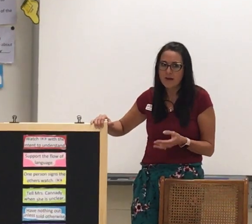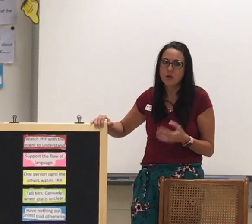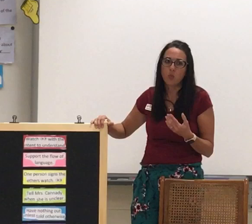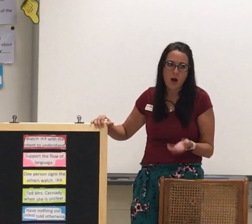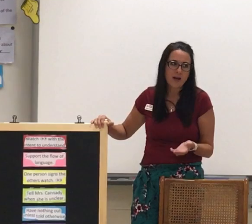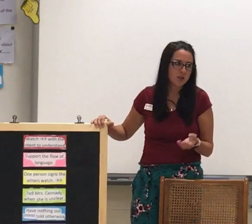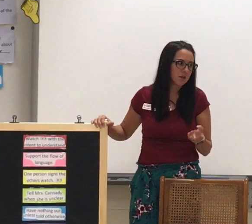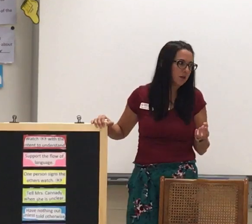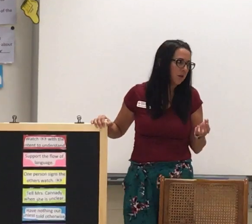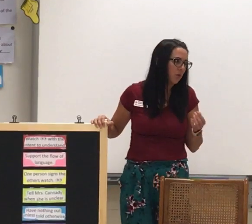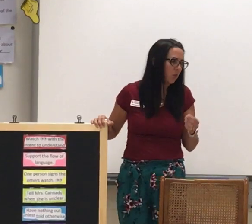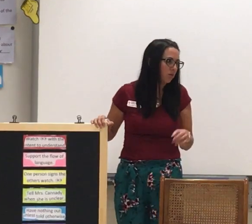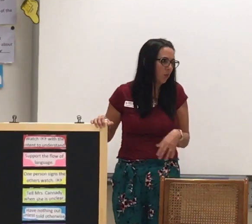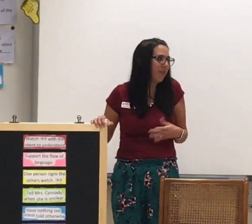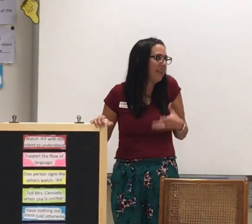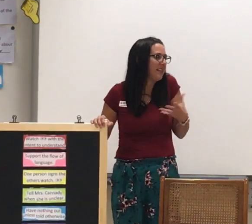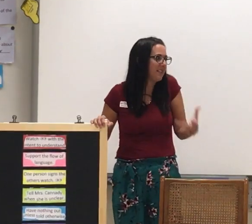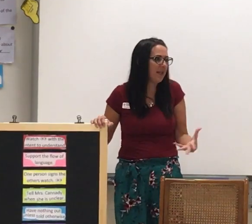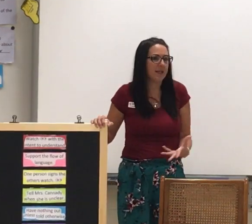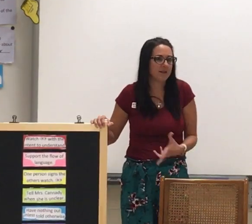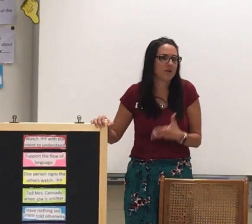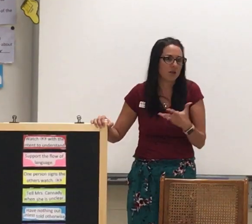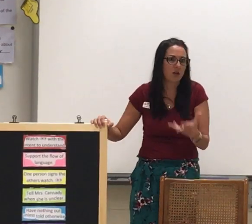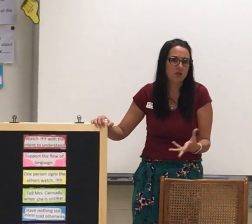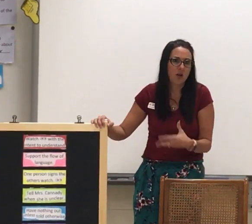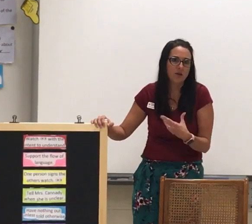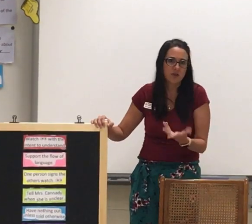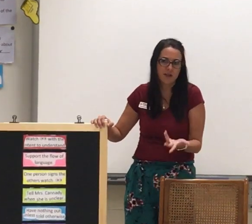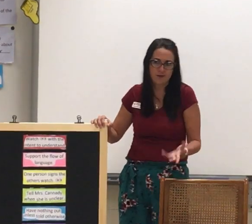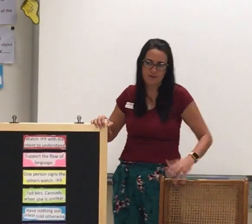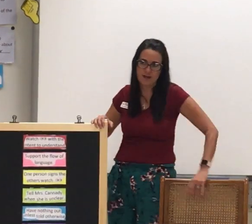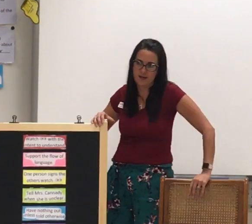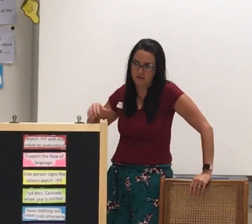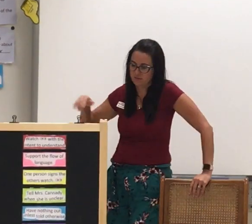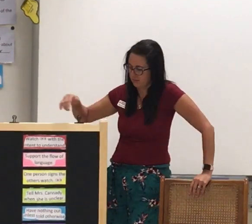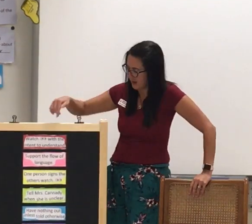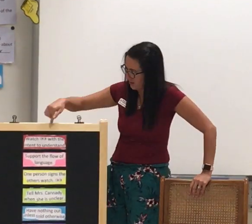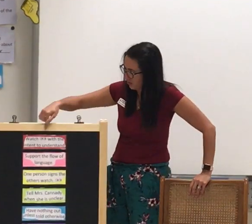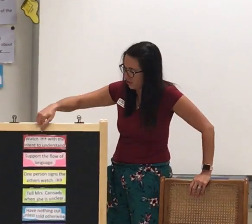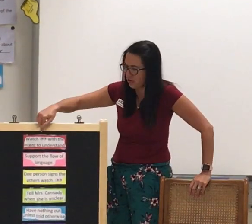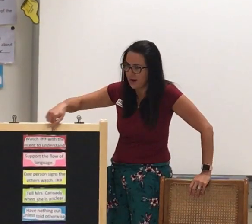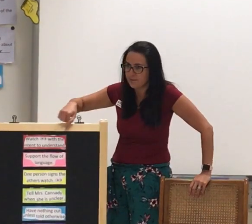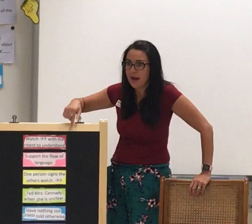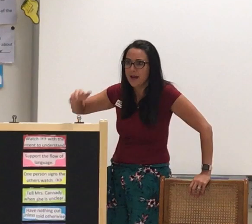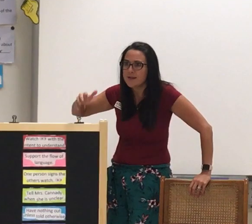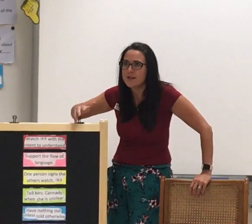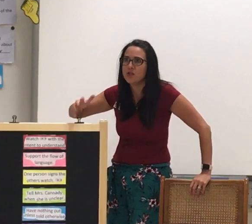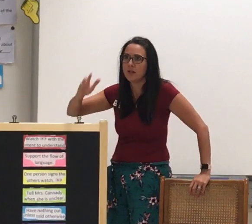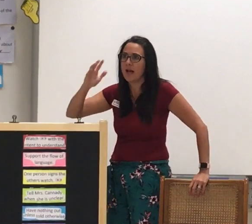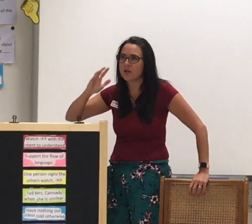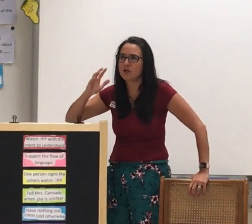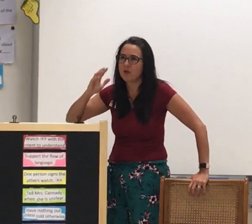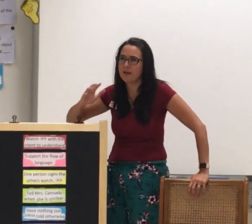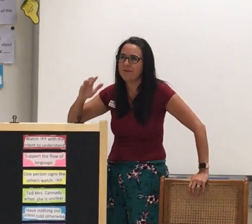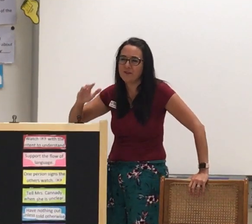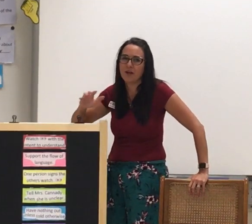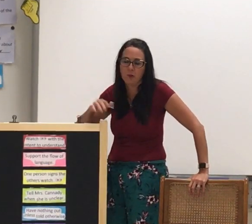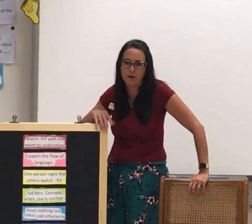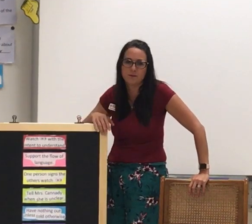you have to watch with the intent a lot to understand what I'm saying okay so just try pay attention and actually try to figure out what I'm